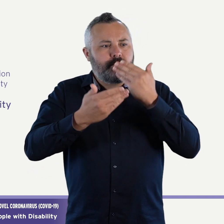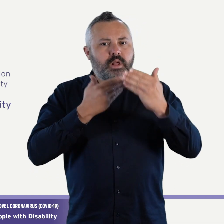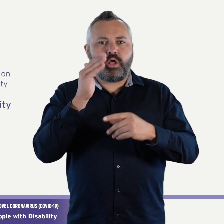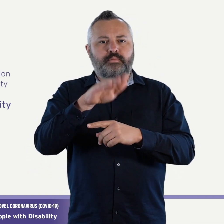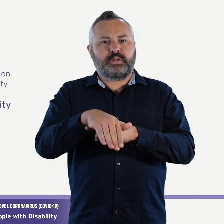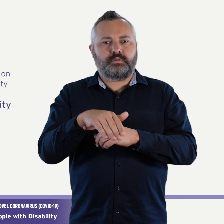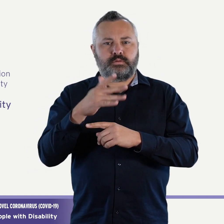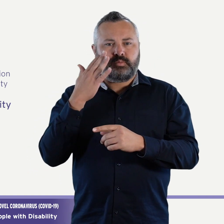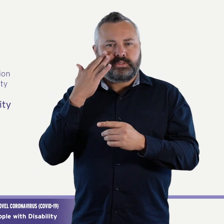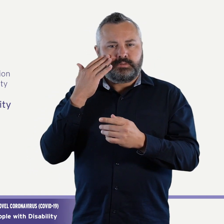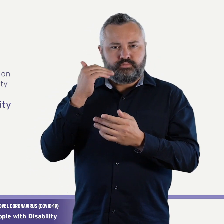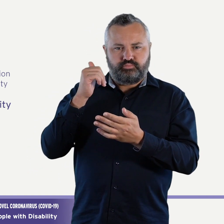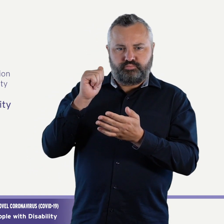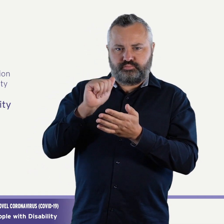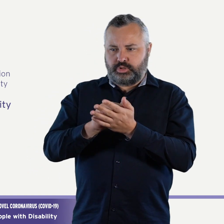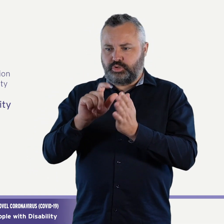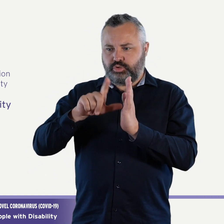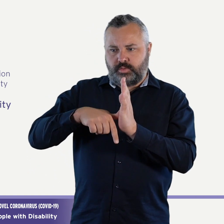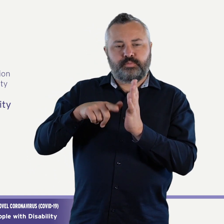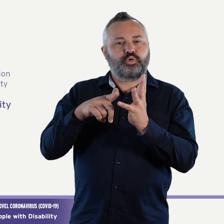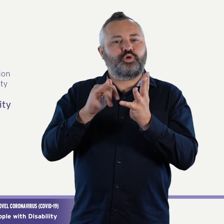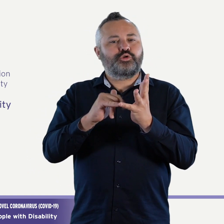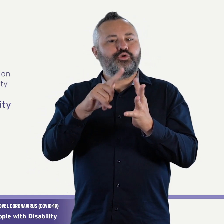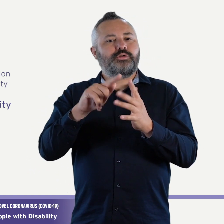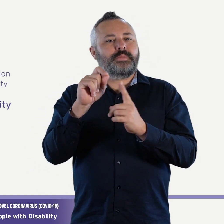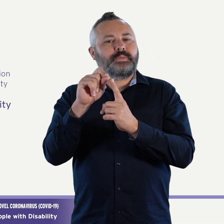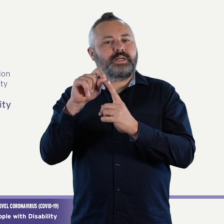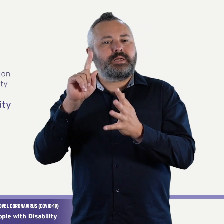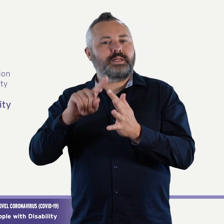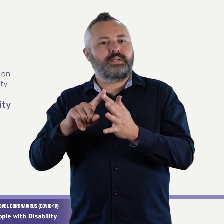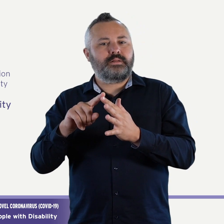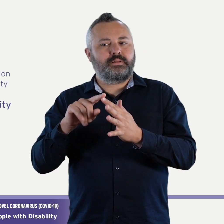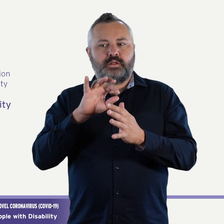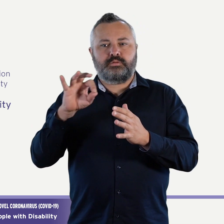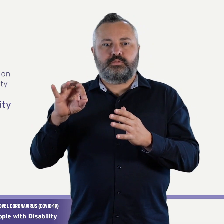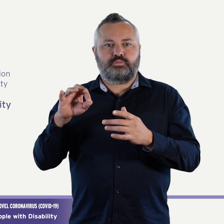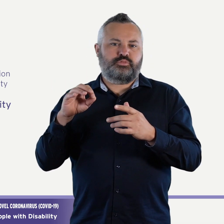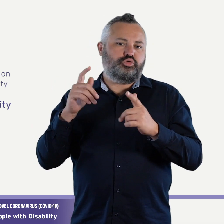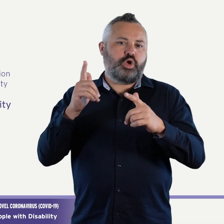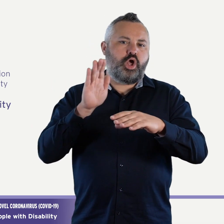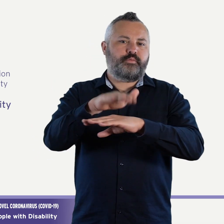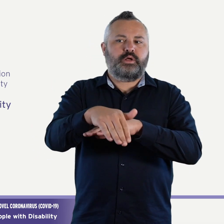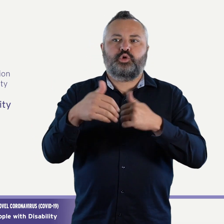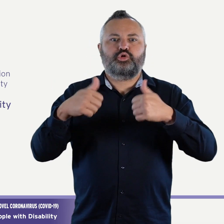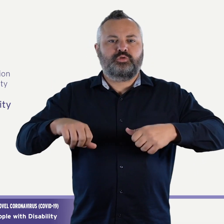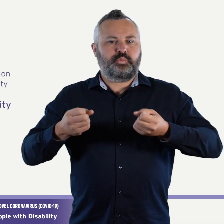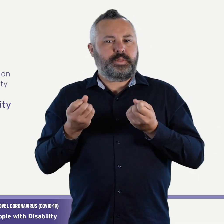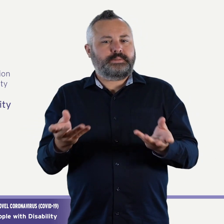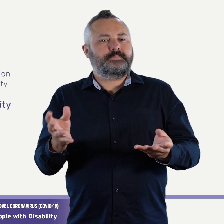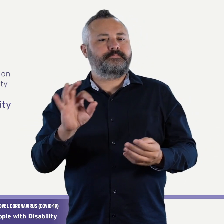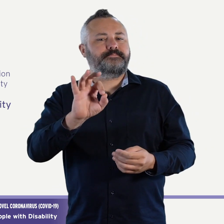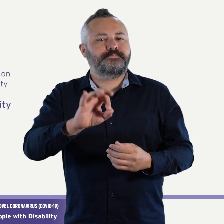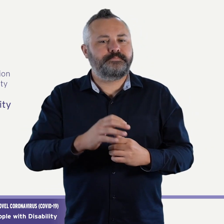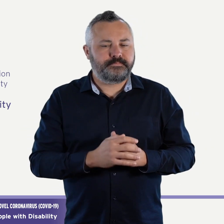Circumstances where PPE should be utilised.